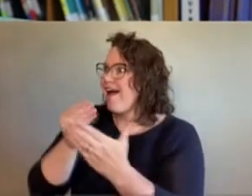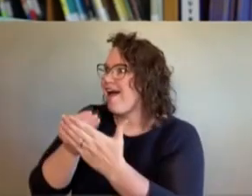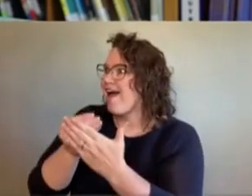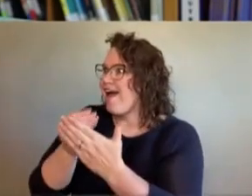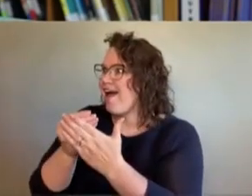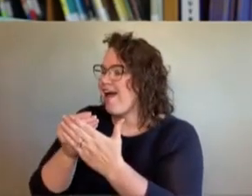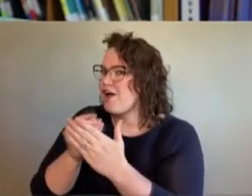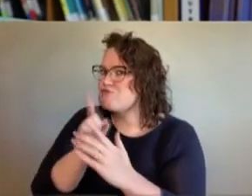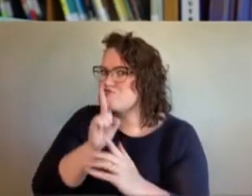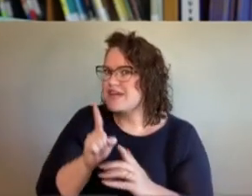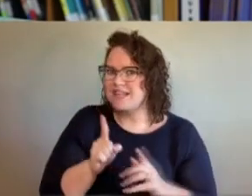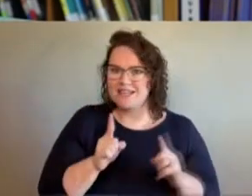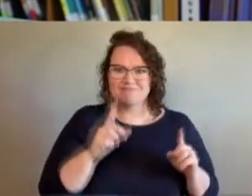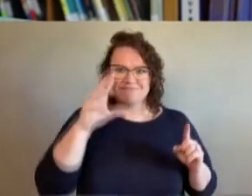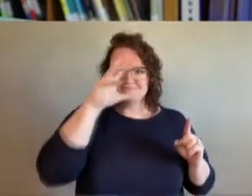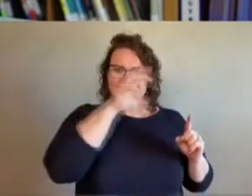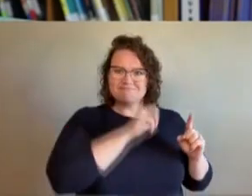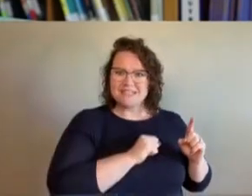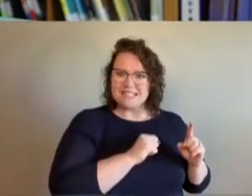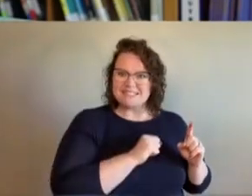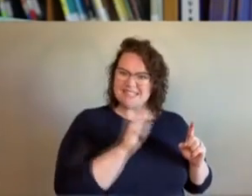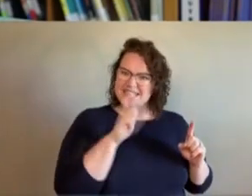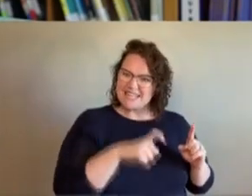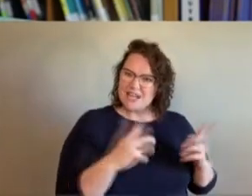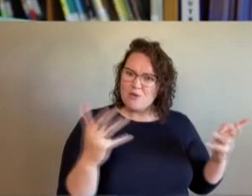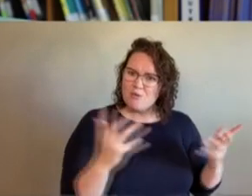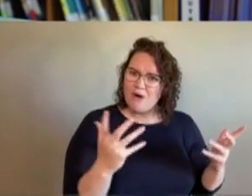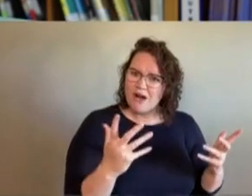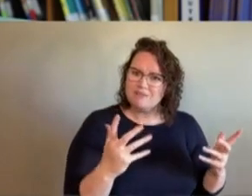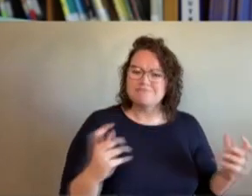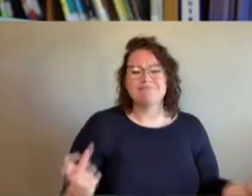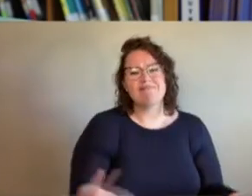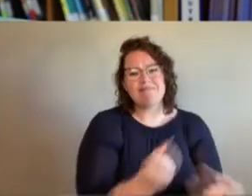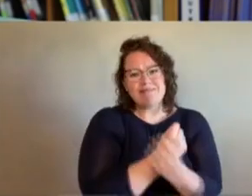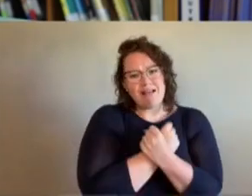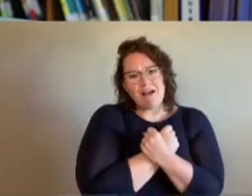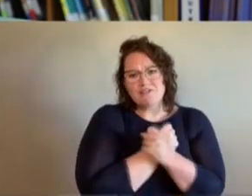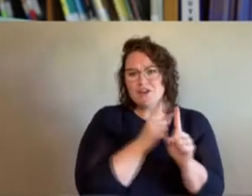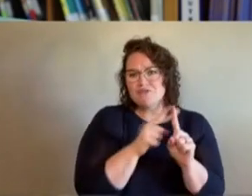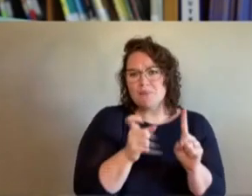love and no happy tears. On his Quest for adventure, he